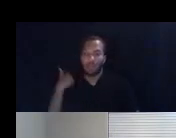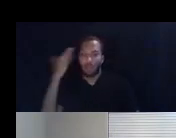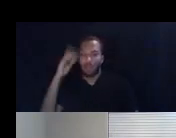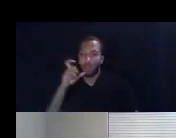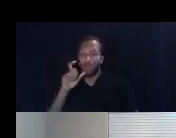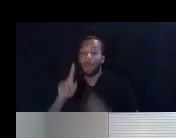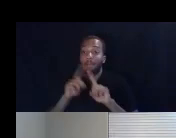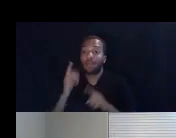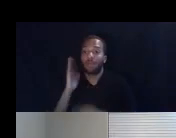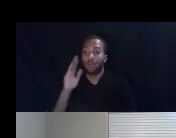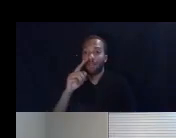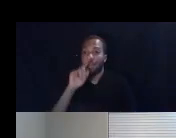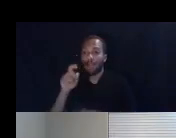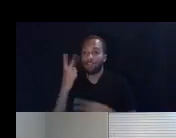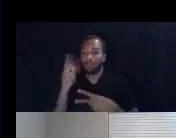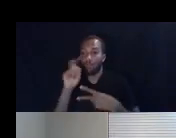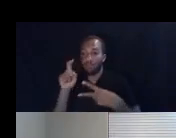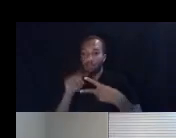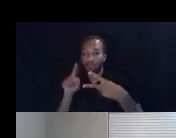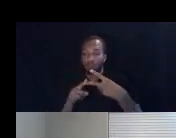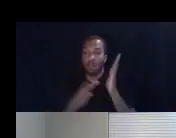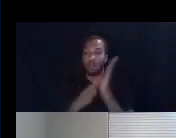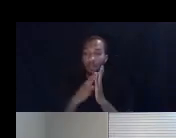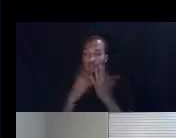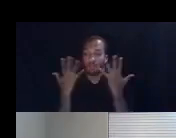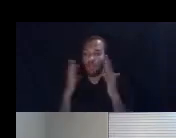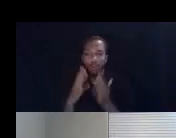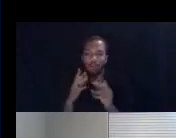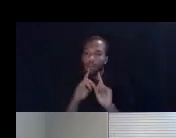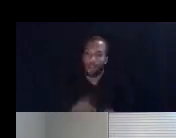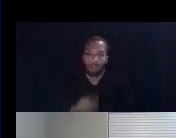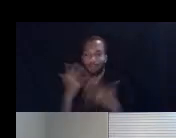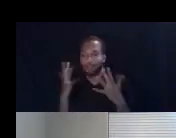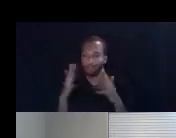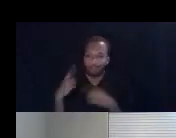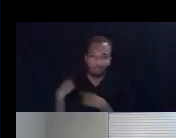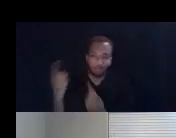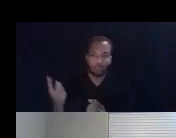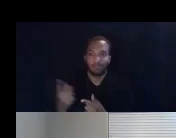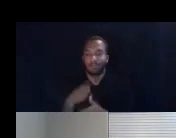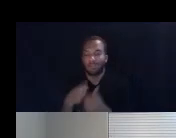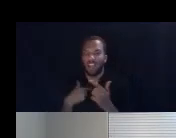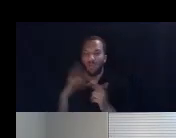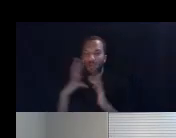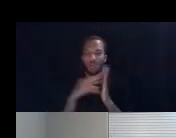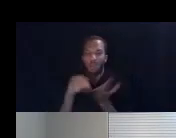which I mean, honestly have been answered here and there, and I'll go ahead and copy and paste them into the chat box.